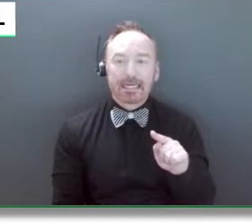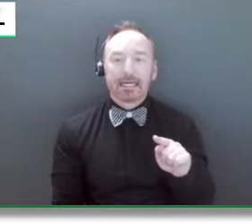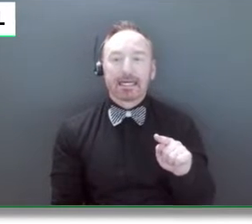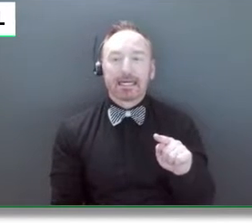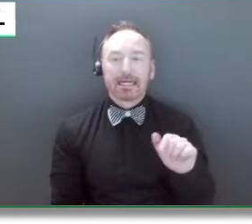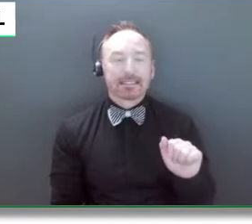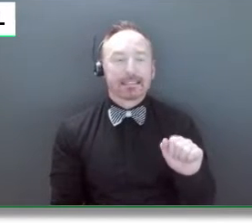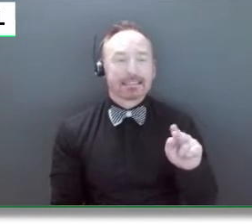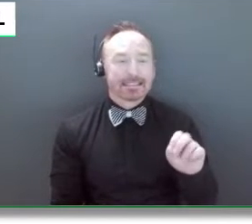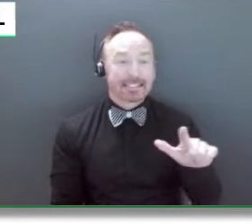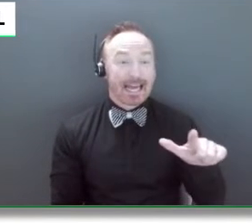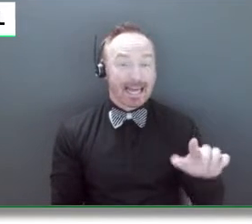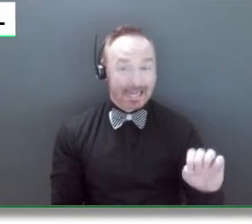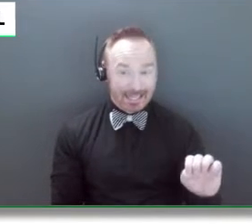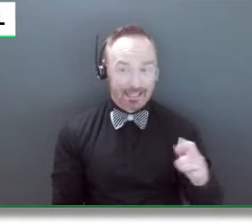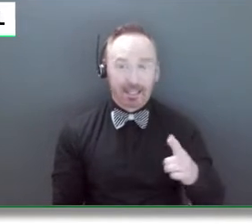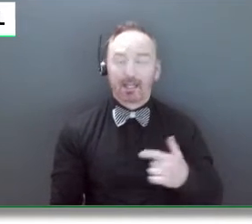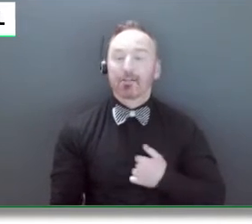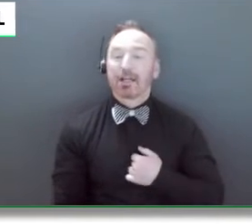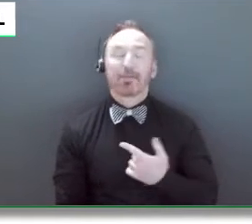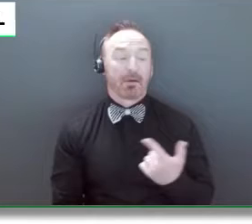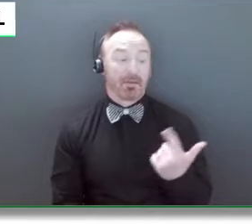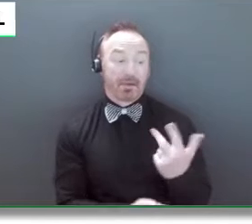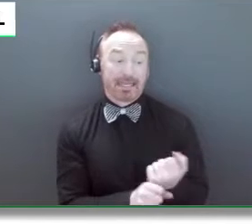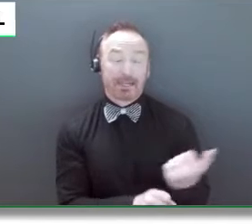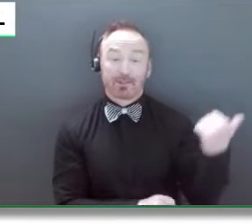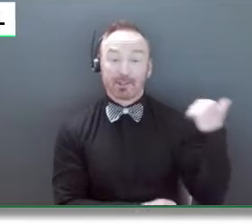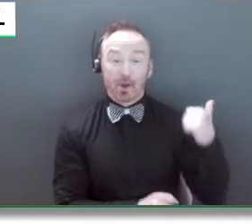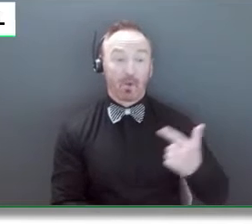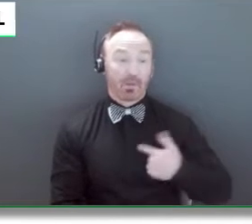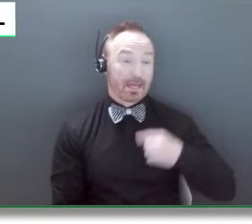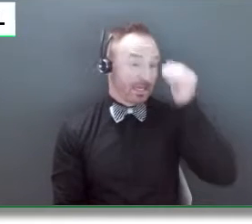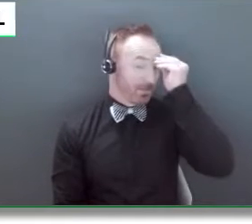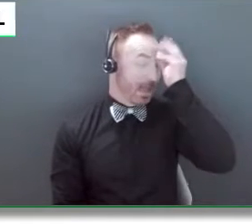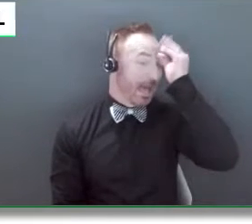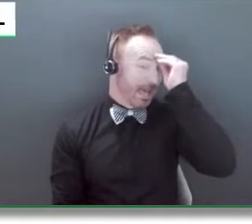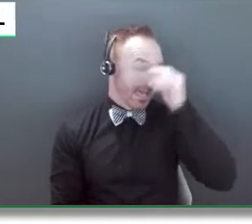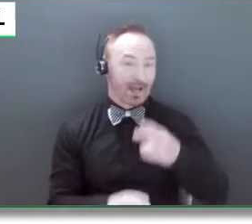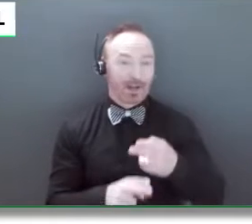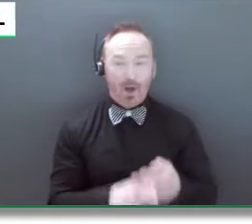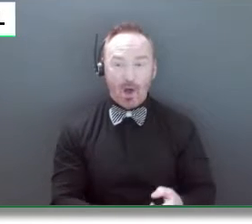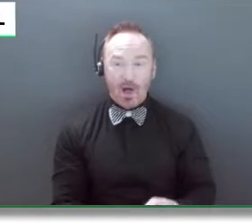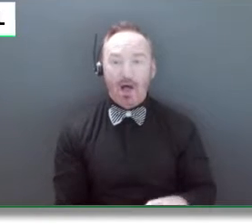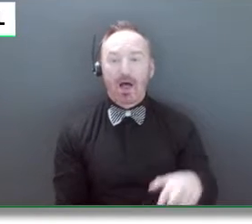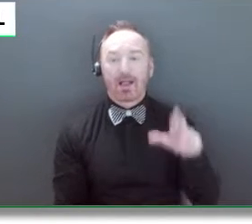brilliant idea three years ago that we have called the RAD gearbox and this is a